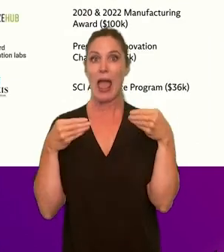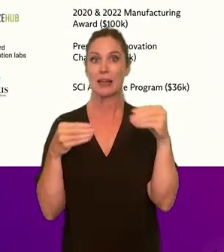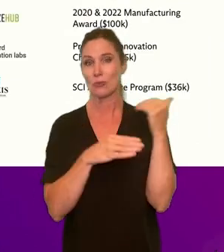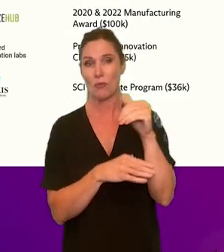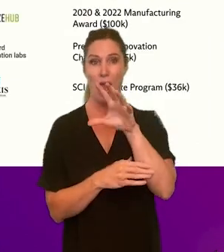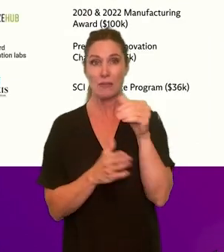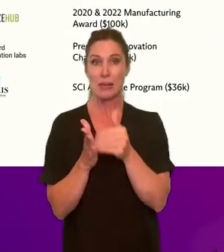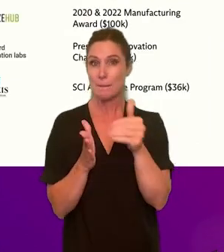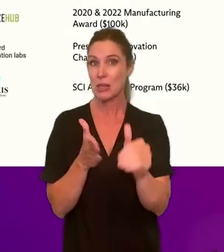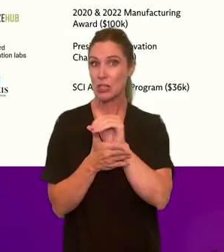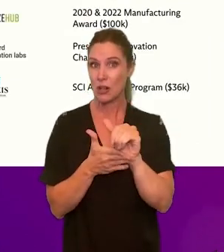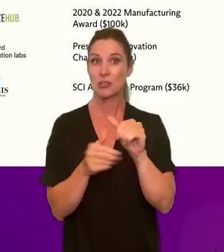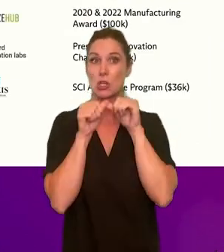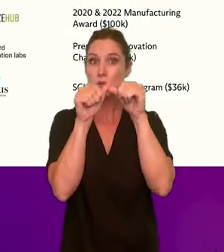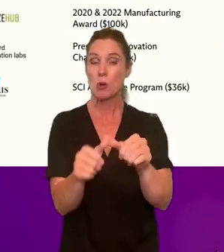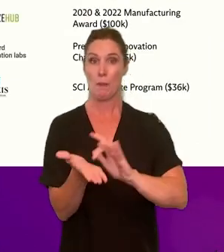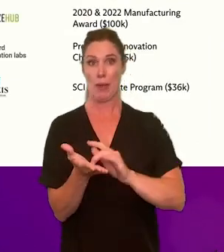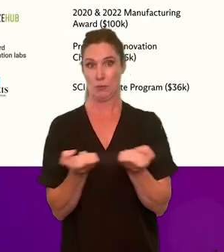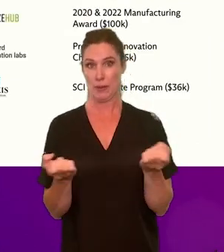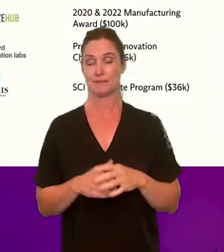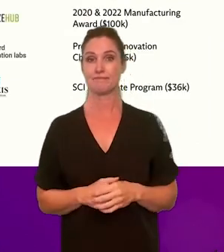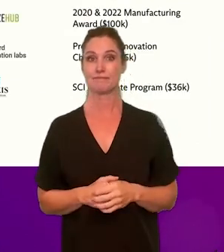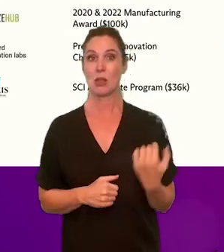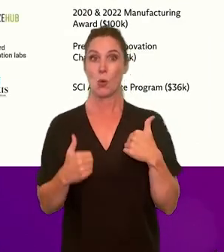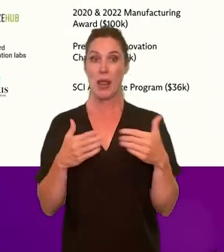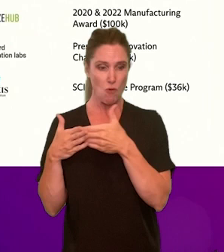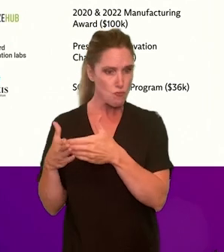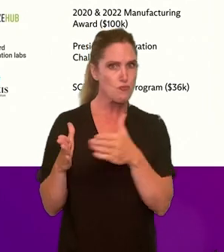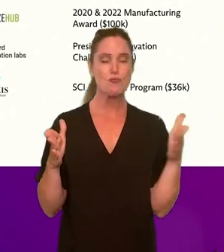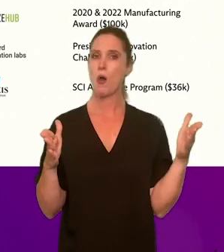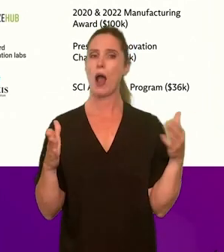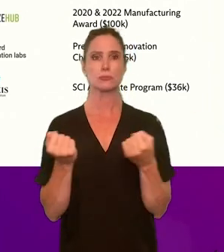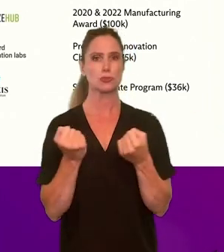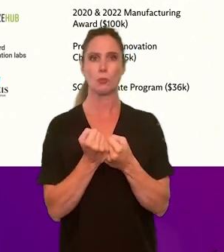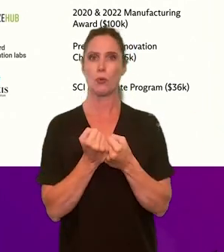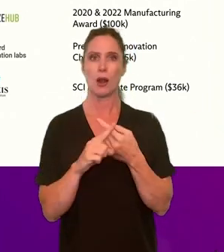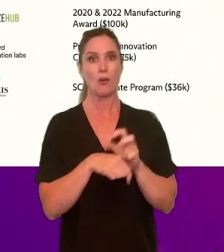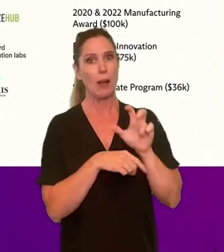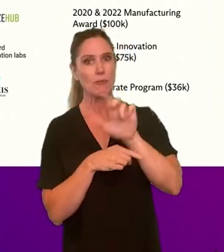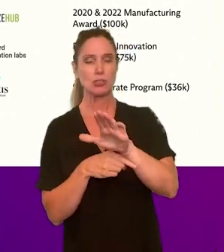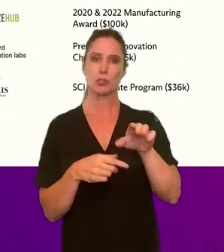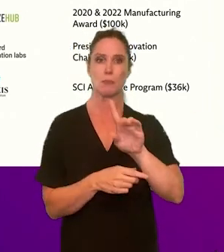We have a broad coalition of support from investors like Lakehouse Ventures and grant-funders like the National Science Foundation